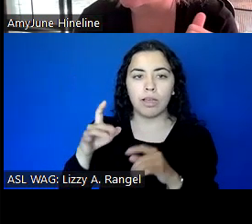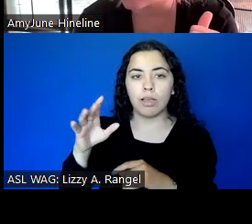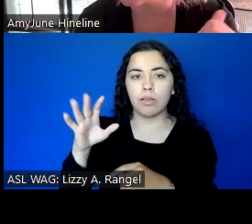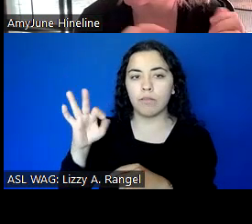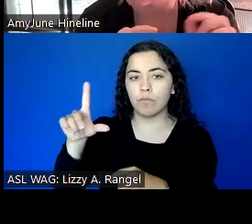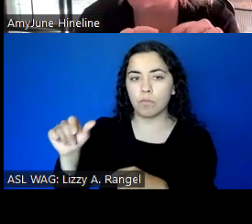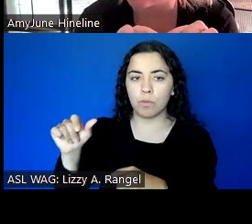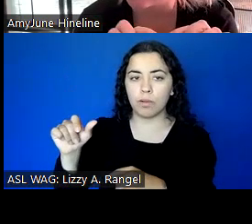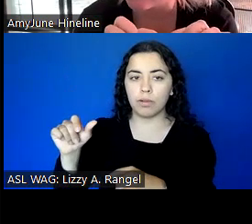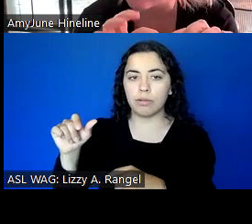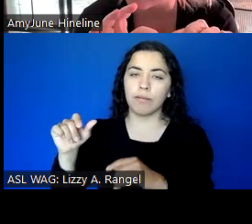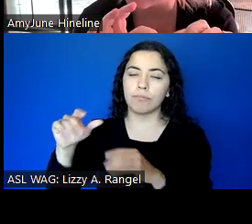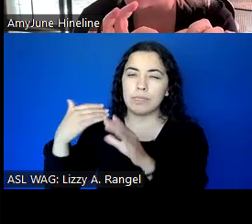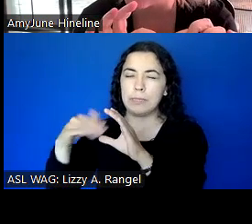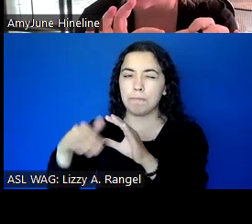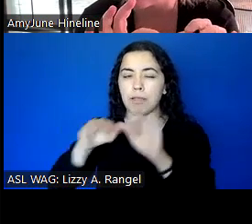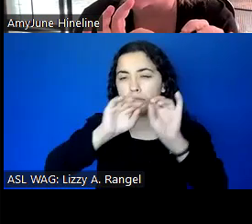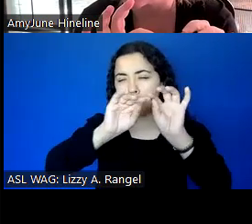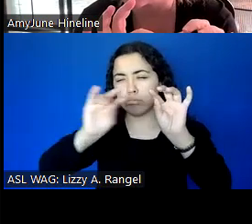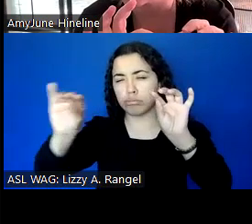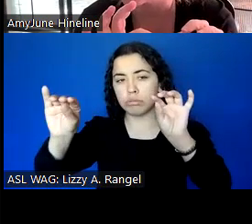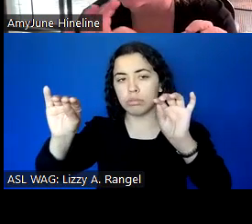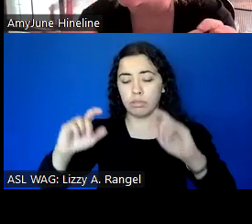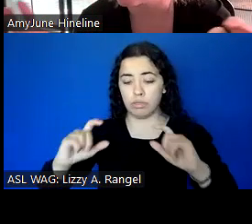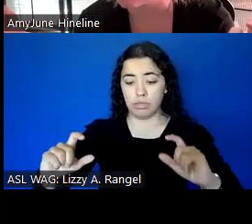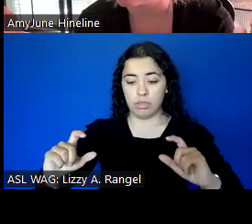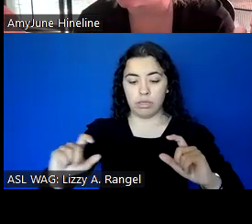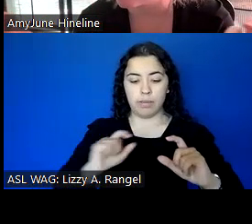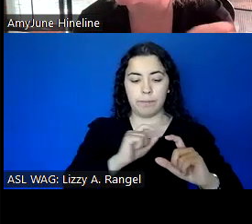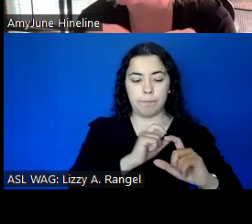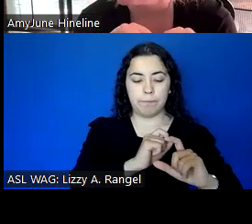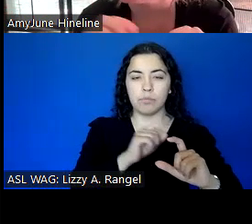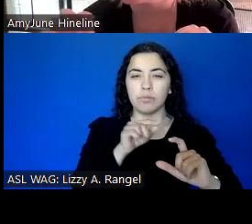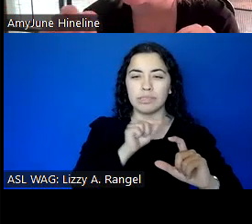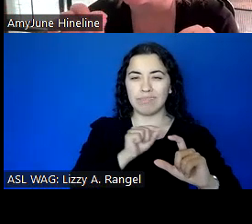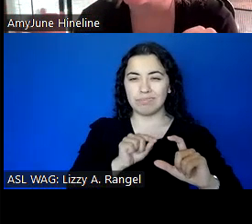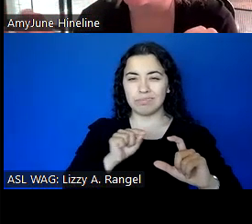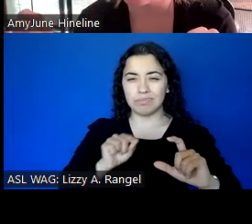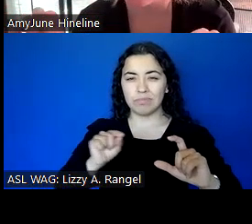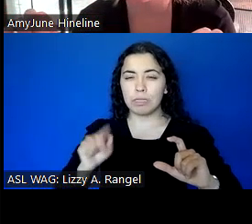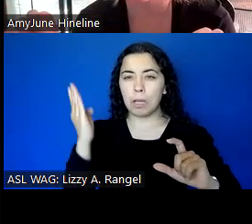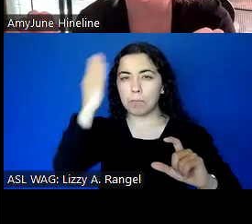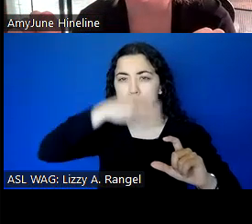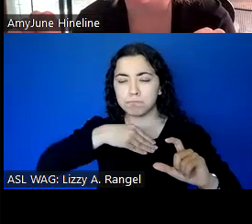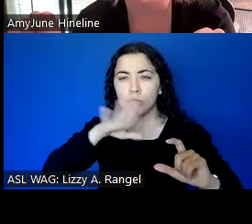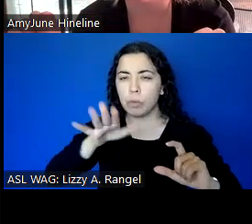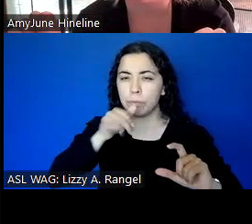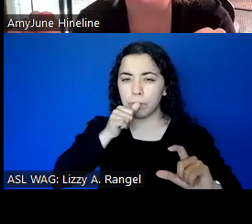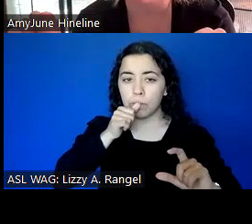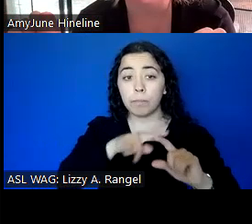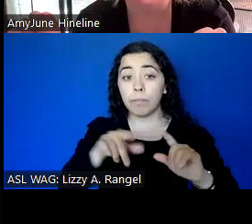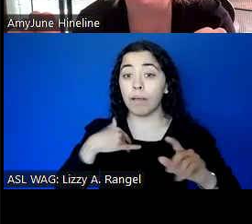So passwords. What can we do about hidden passwords? We can have label form controls.